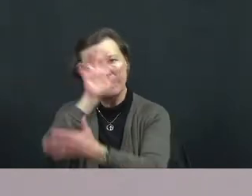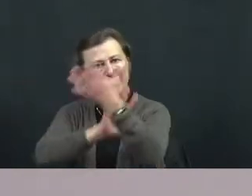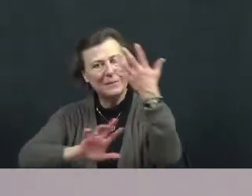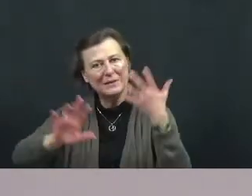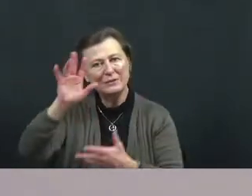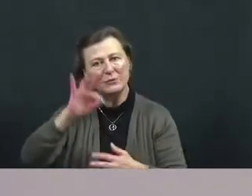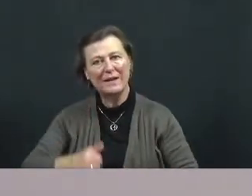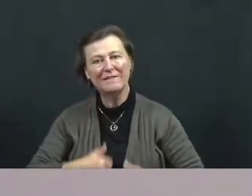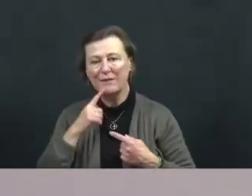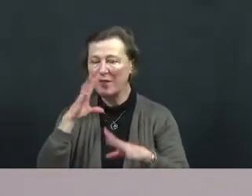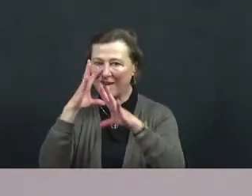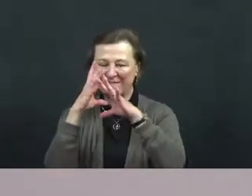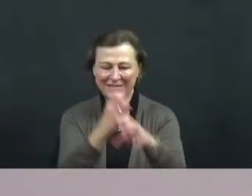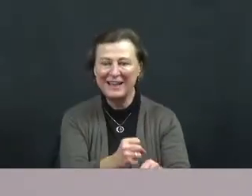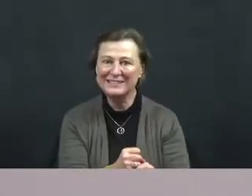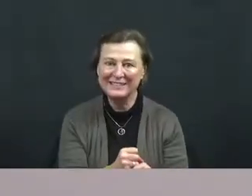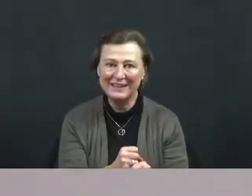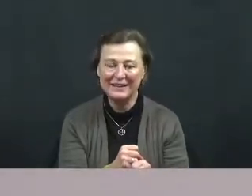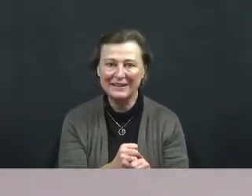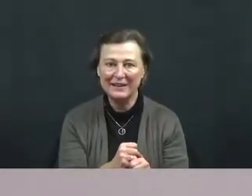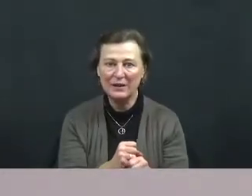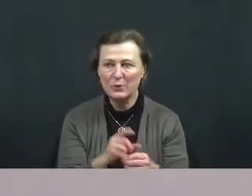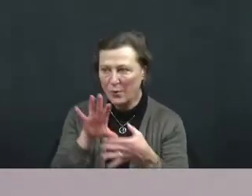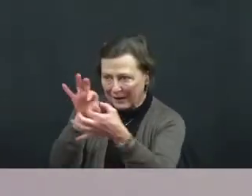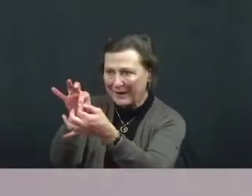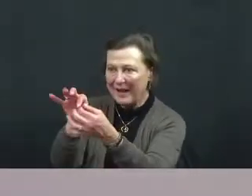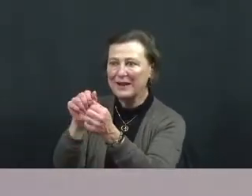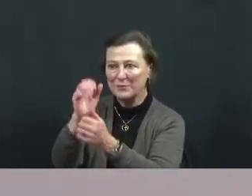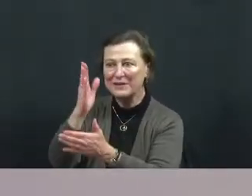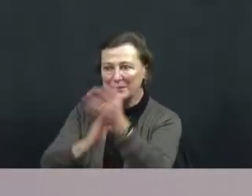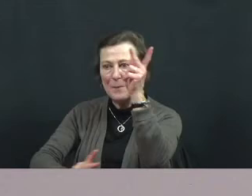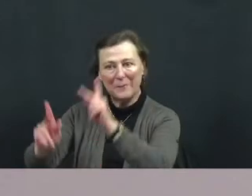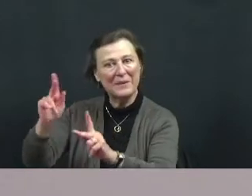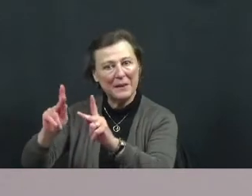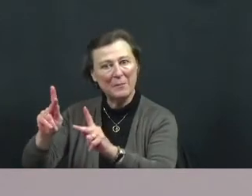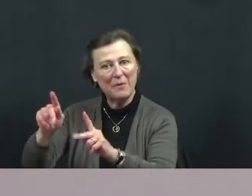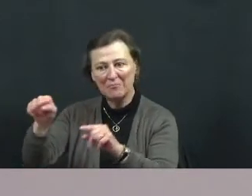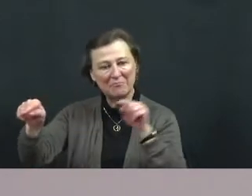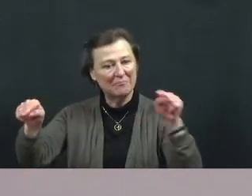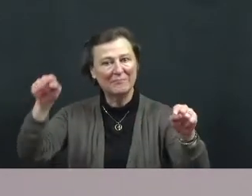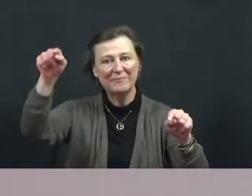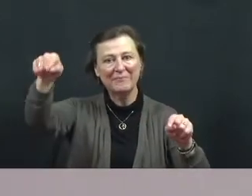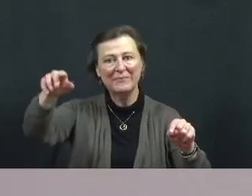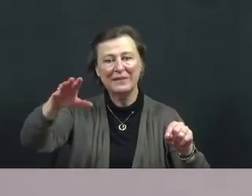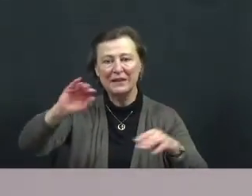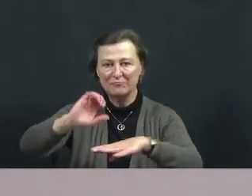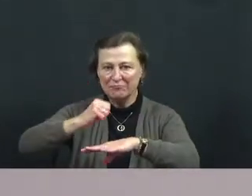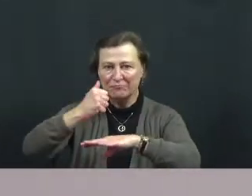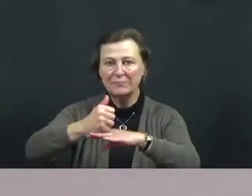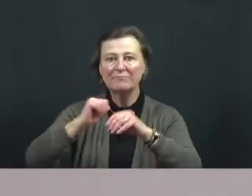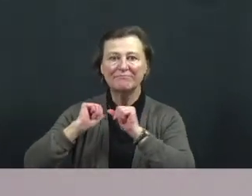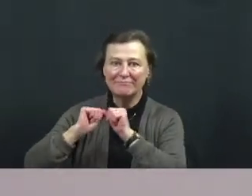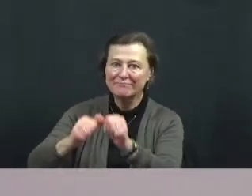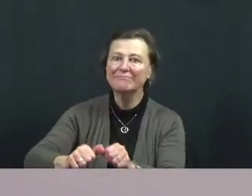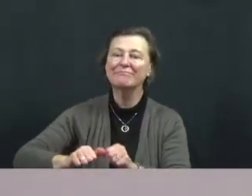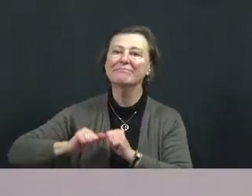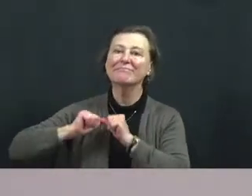Isn't it fascinating how you connect with certain people and you form an ongoing relationship,